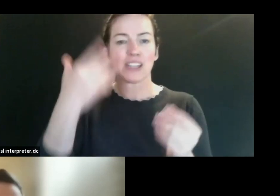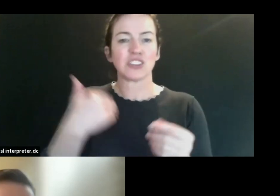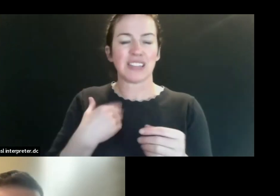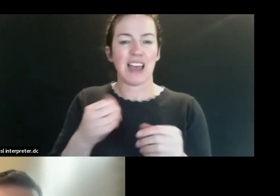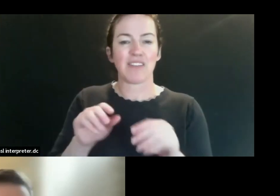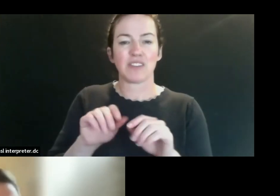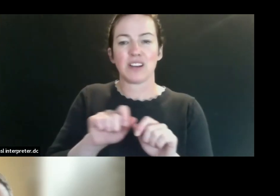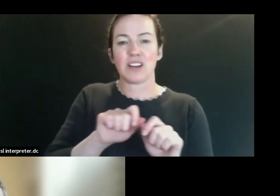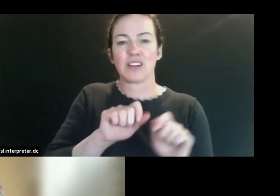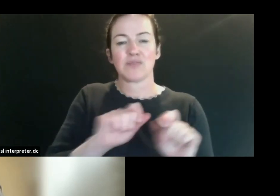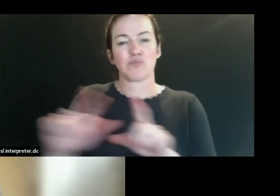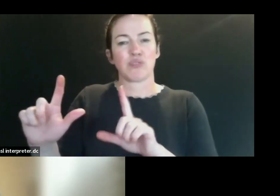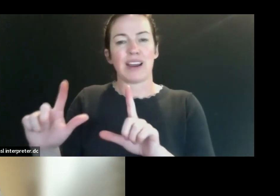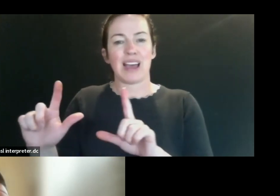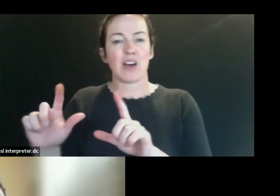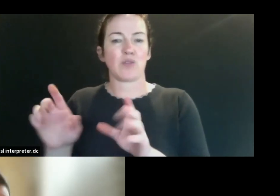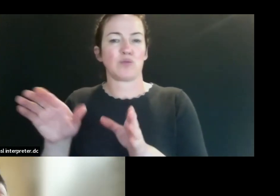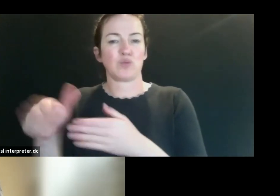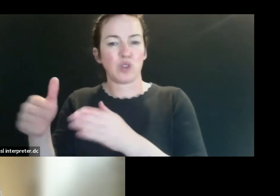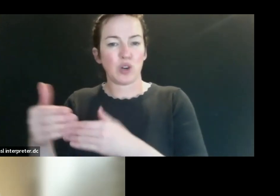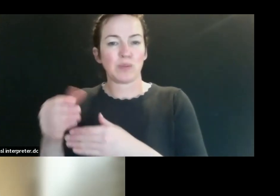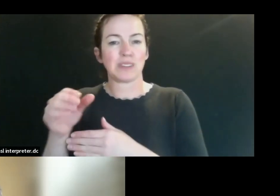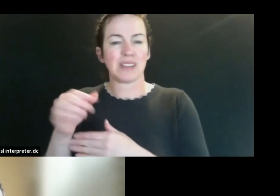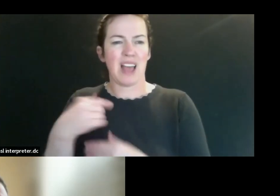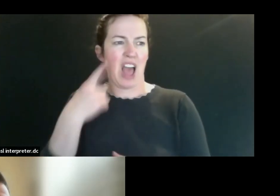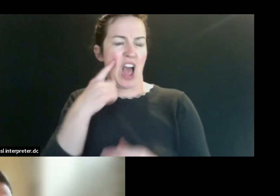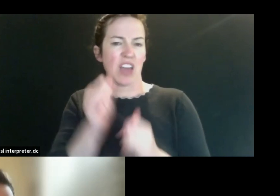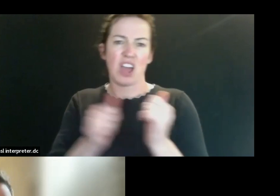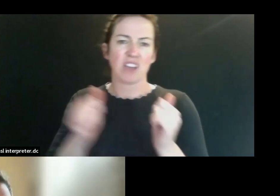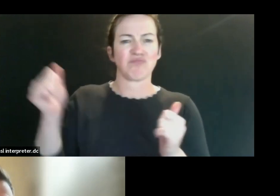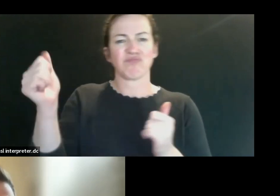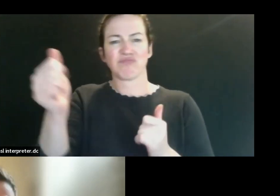rooms, fireside chats. I was like…I thought I was ahead of the curve, but I realized,